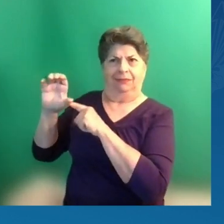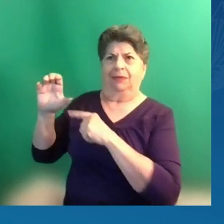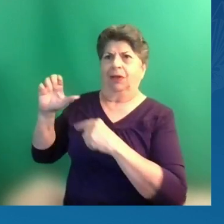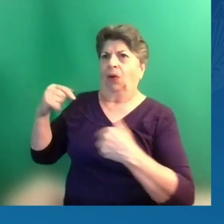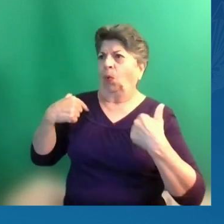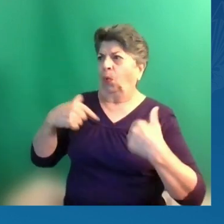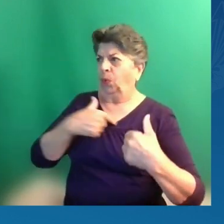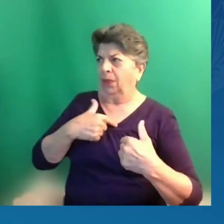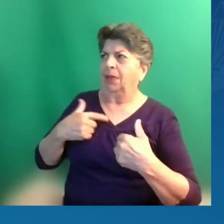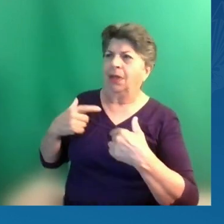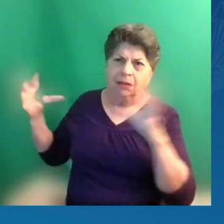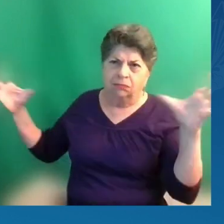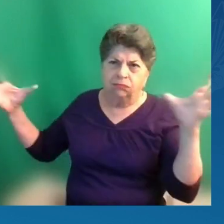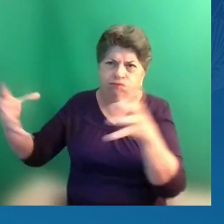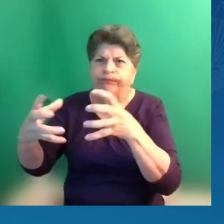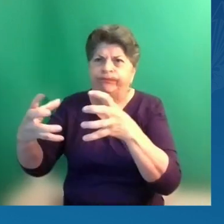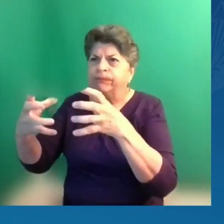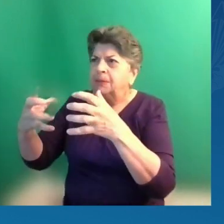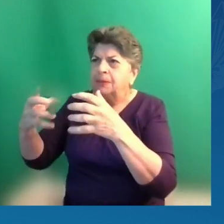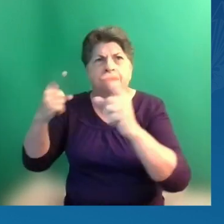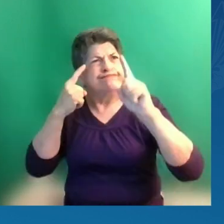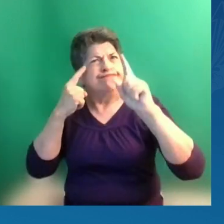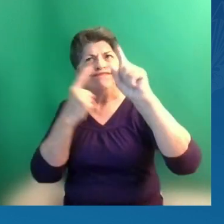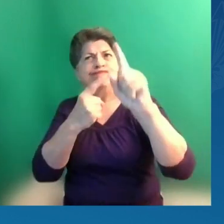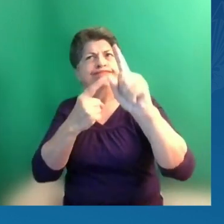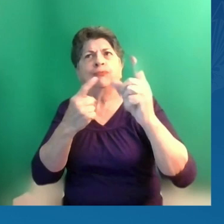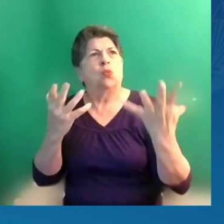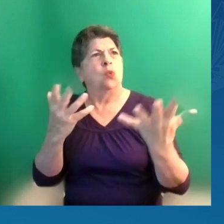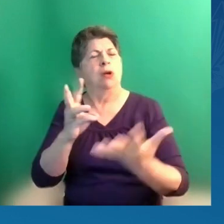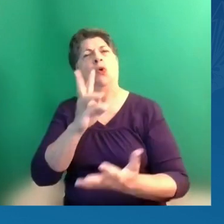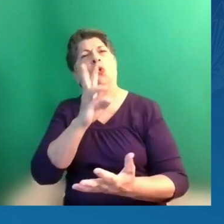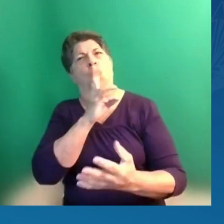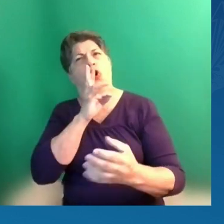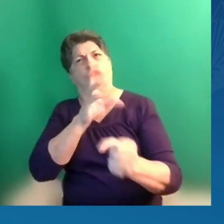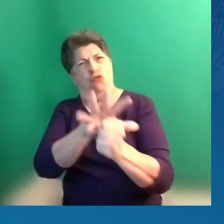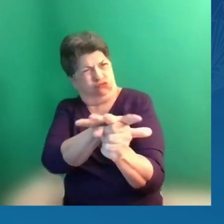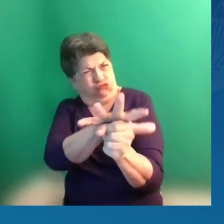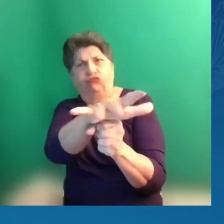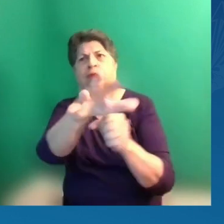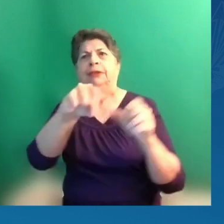MCC has long been working to address the growing challenge of water insecurity.